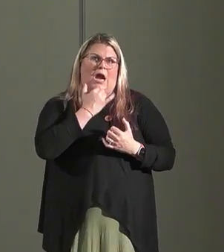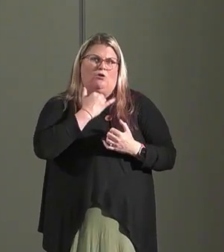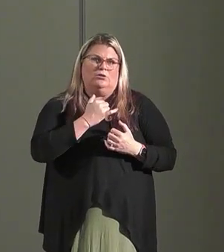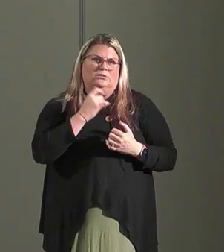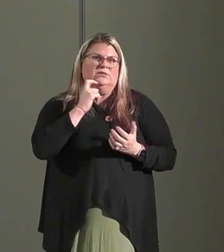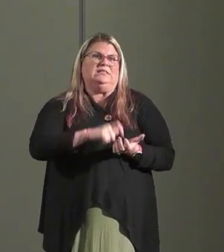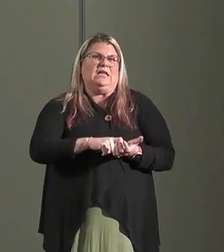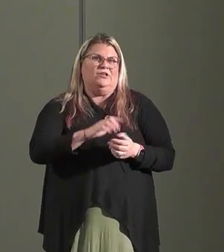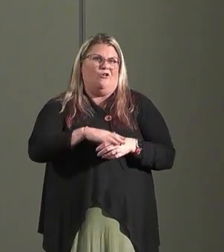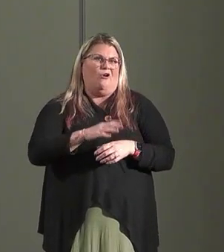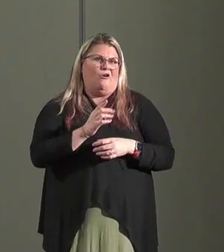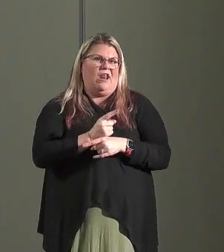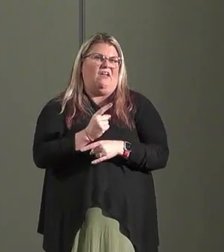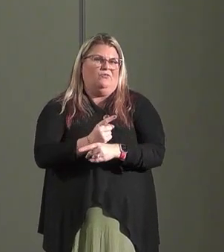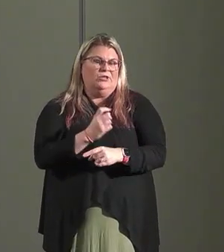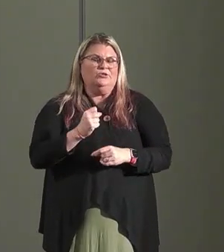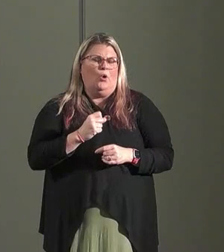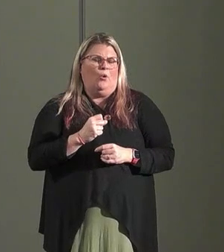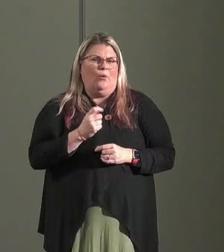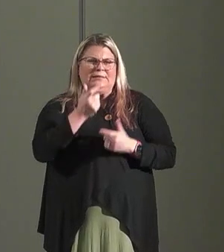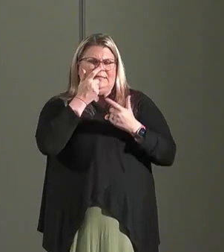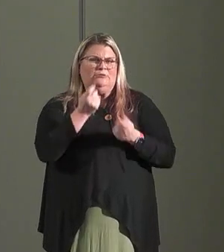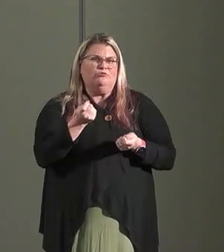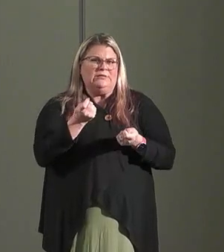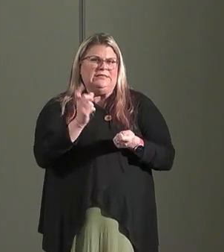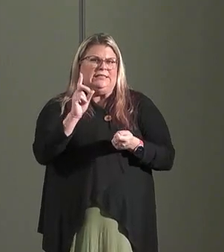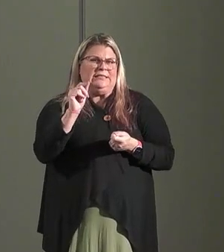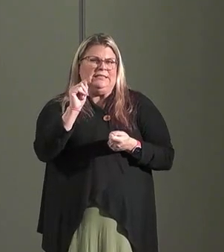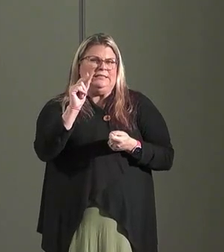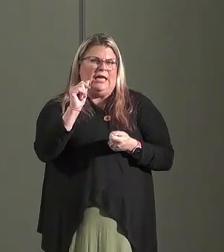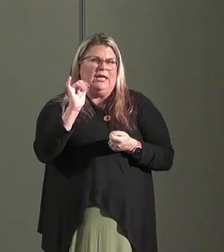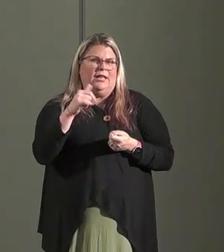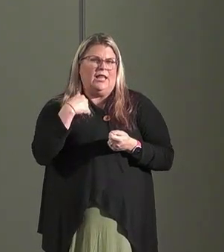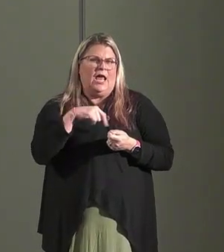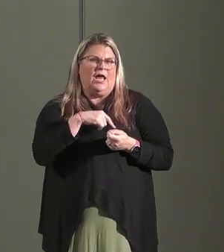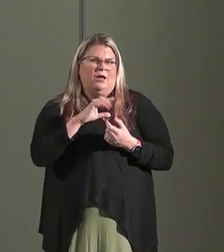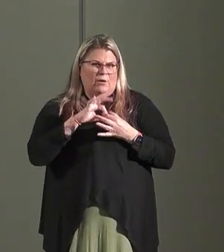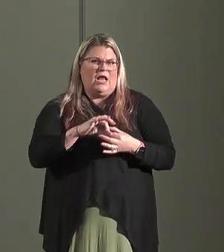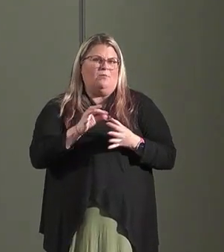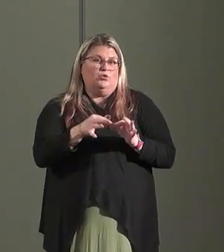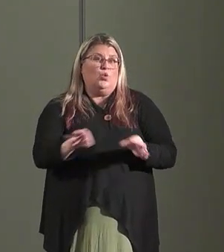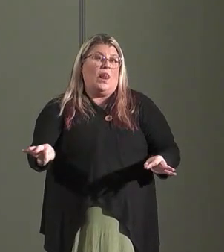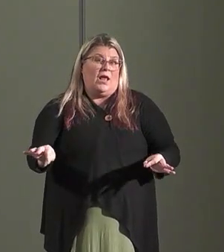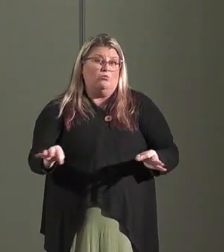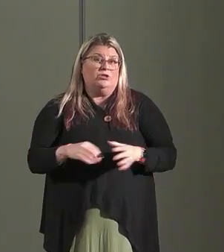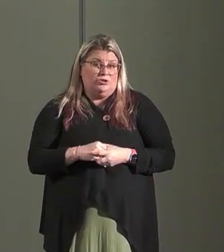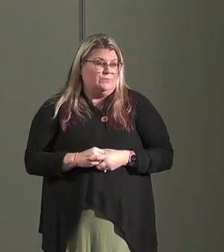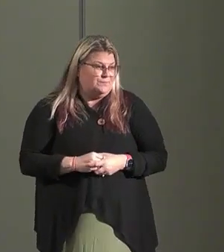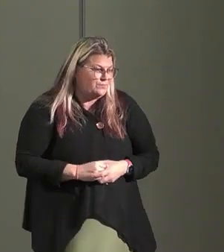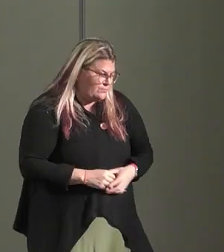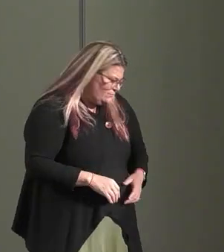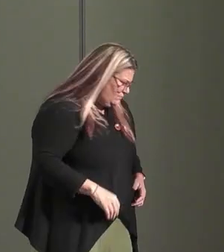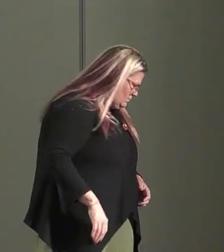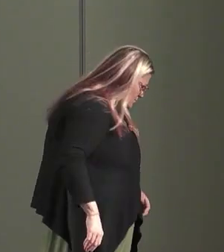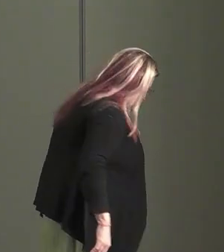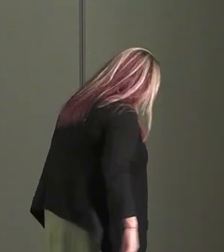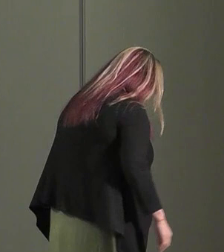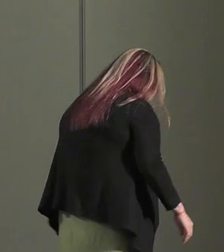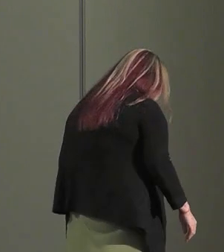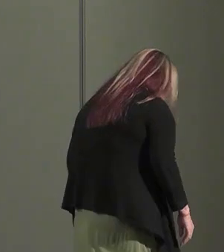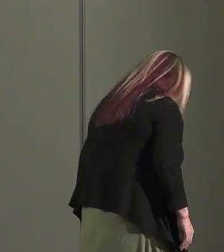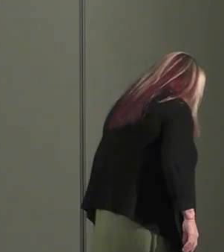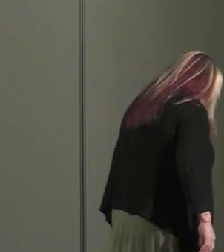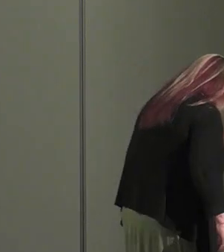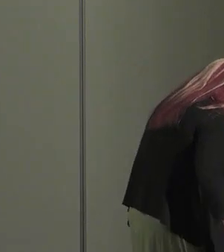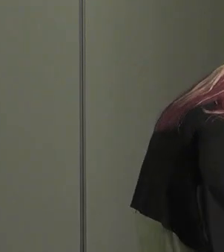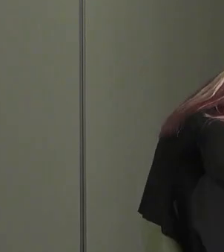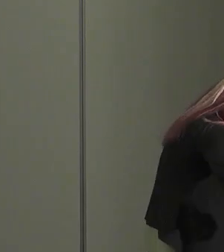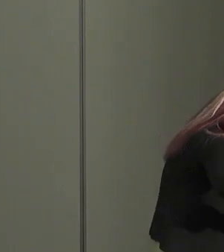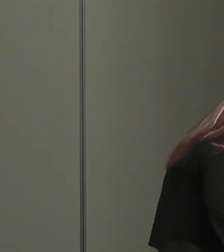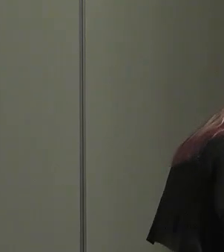average. Interesting data it comes to language. >> MIKE: Very interesting. A focus in that